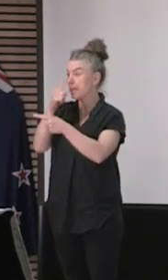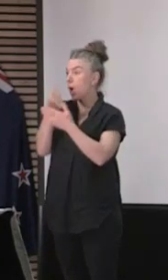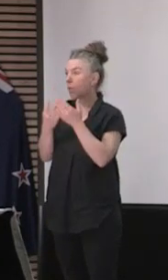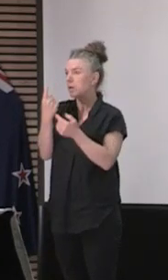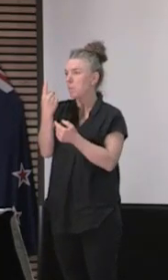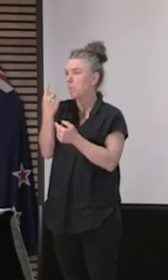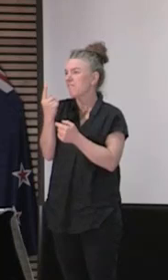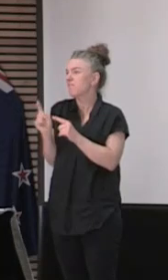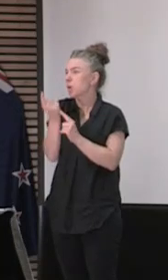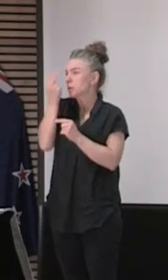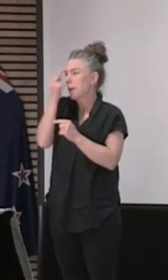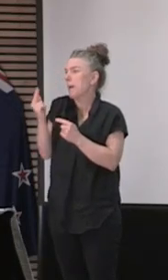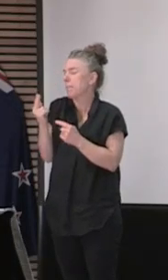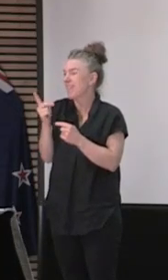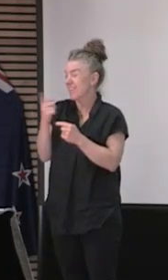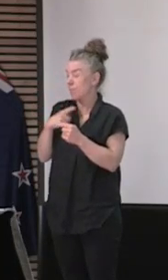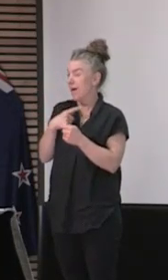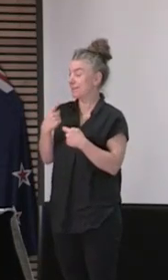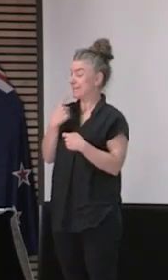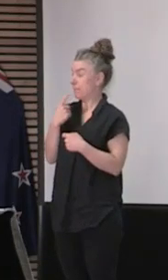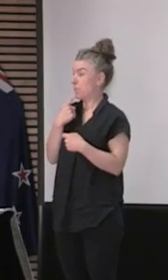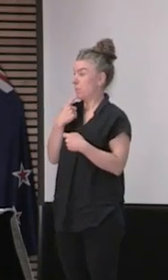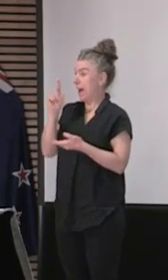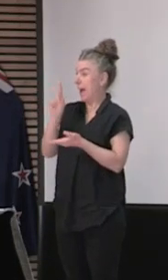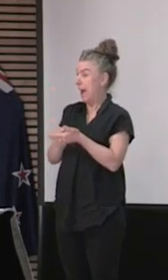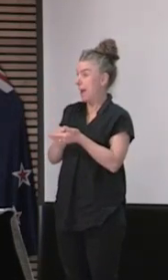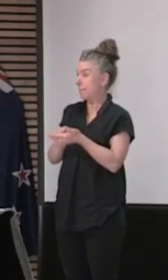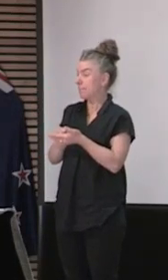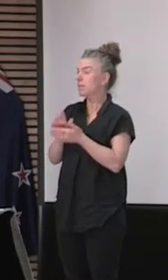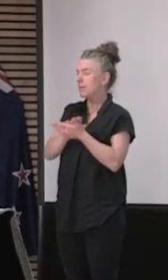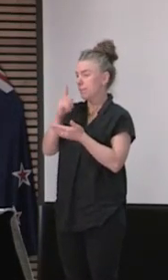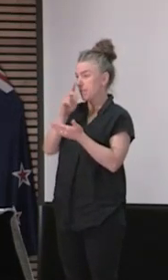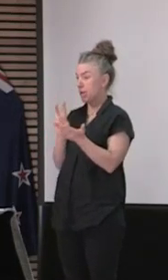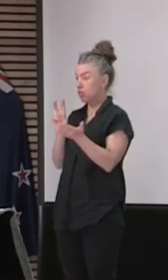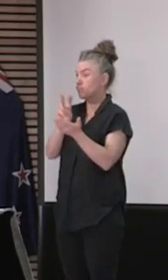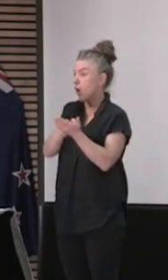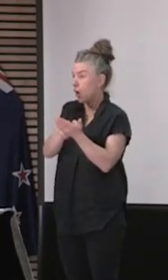So that's whyeven a basic app that haspeople enrol, register, updateinformation, because